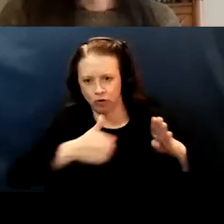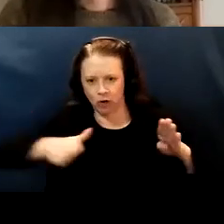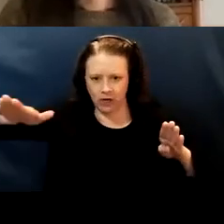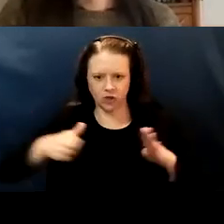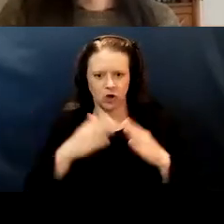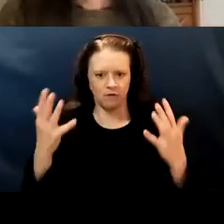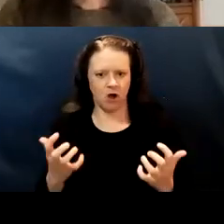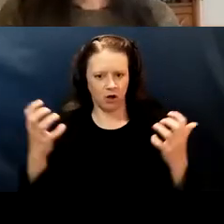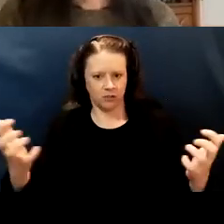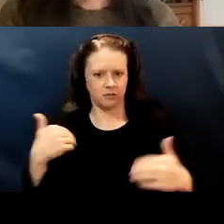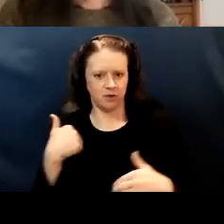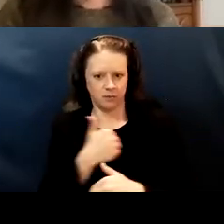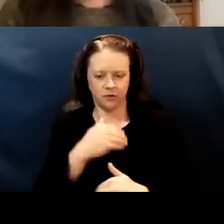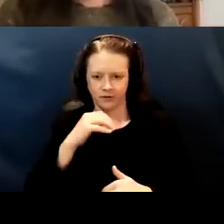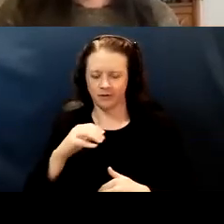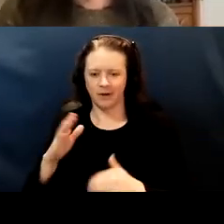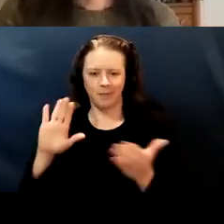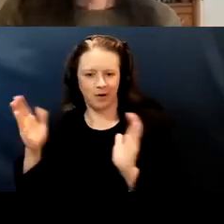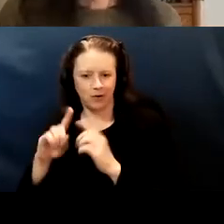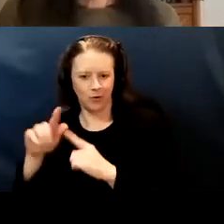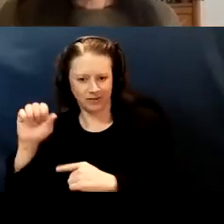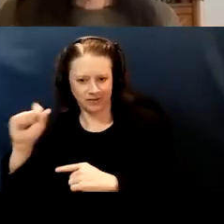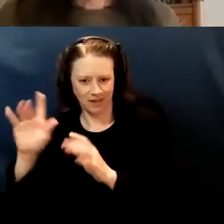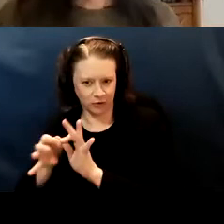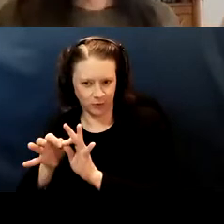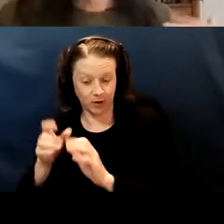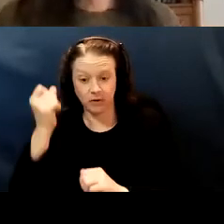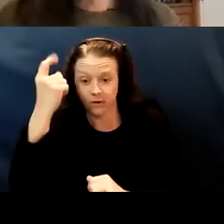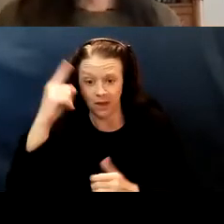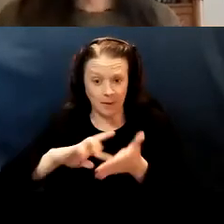members than ASL interpretation is. That isn't to say that ASL